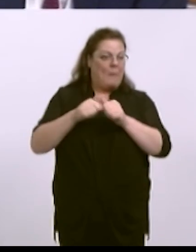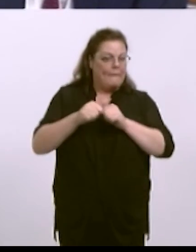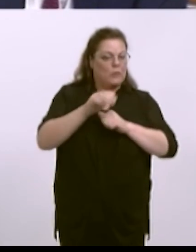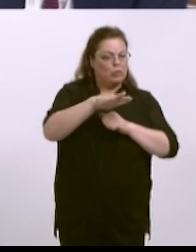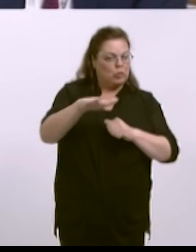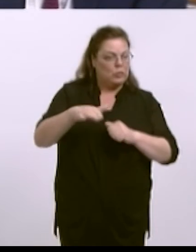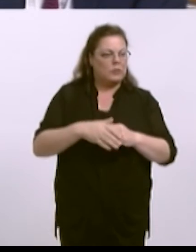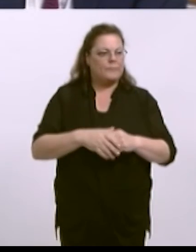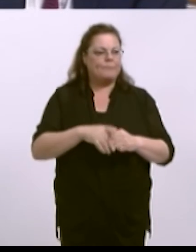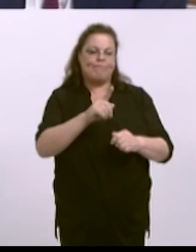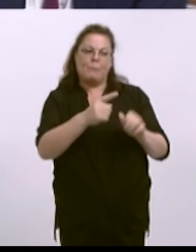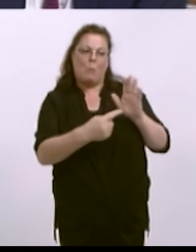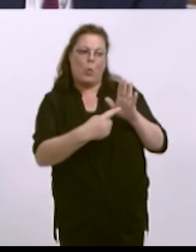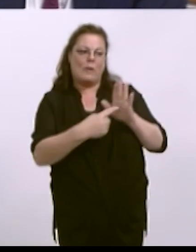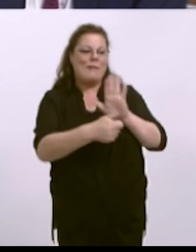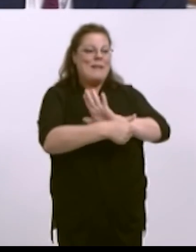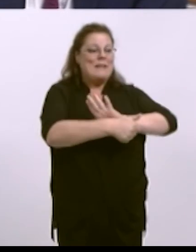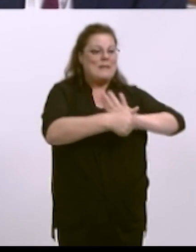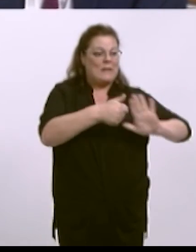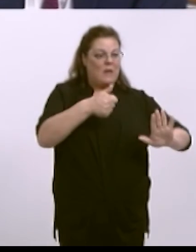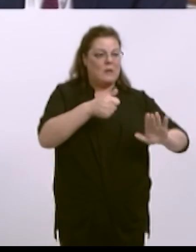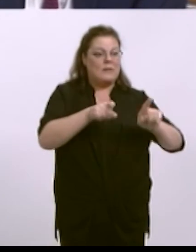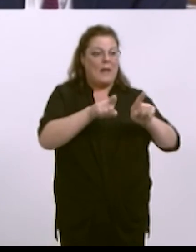right: skills and infrastructure are the two areas that are most important to any modern